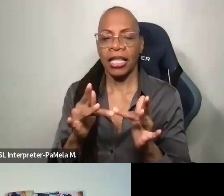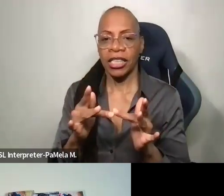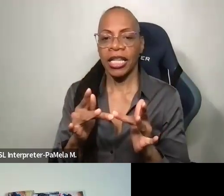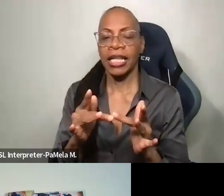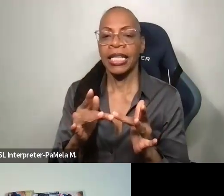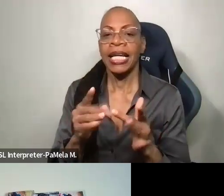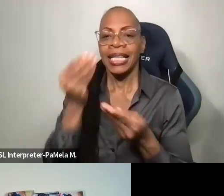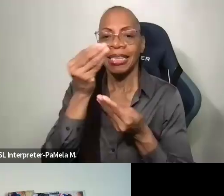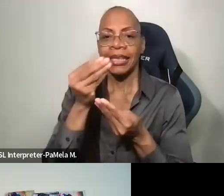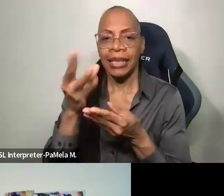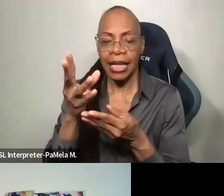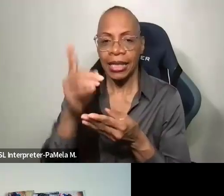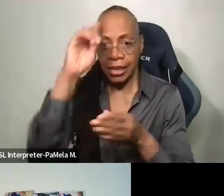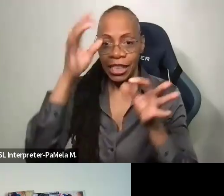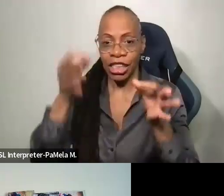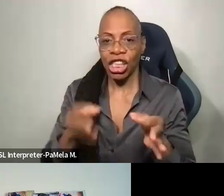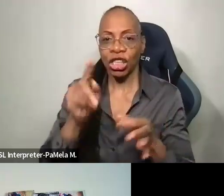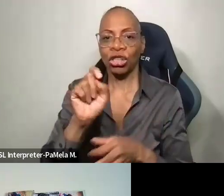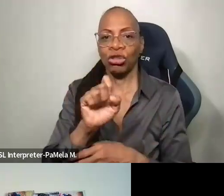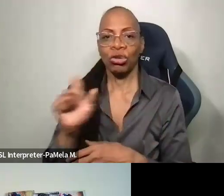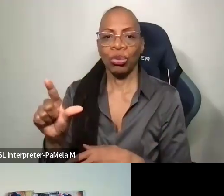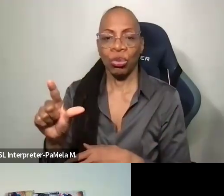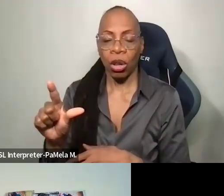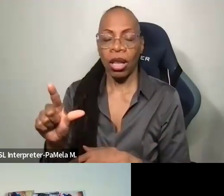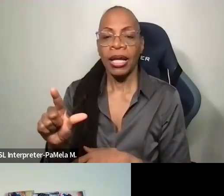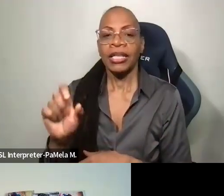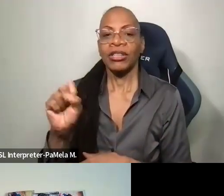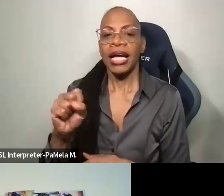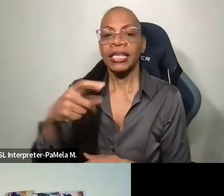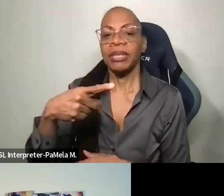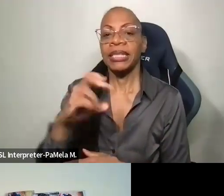that your SPCs should have or do have access to.